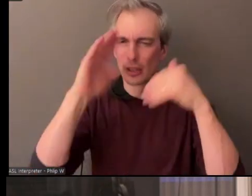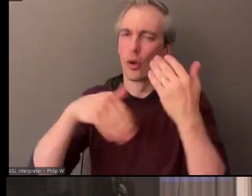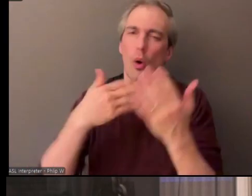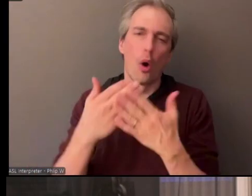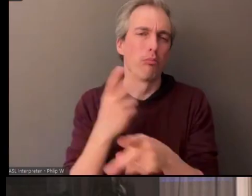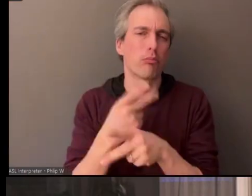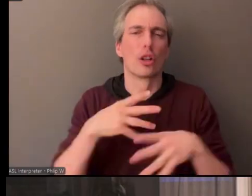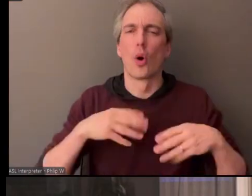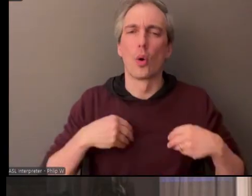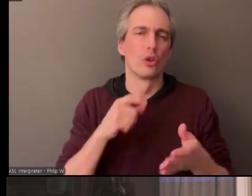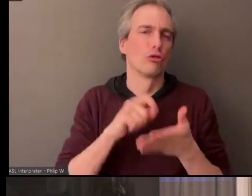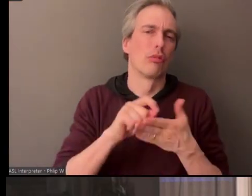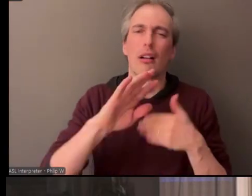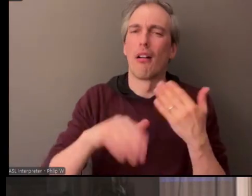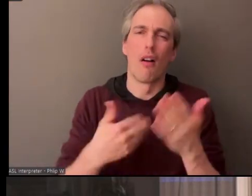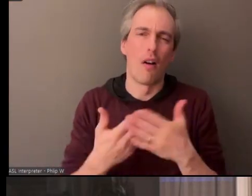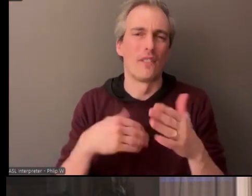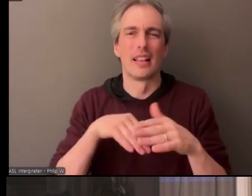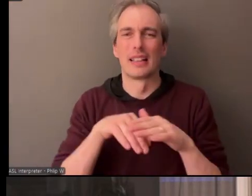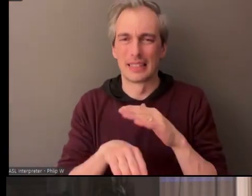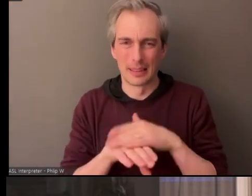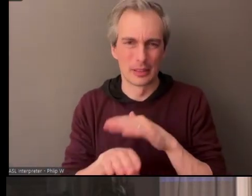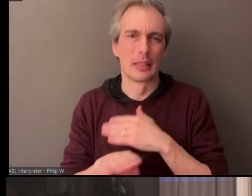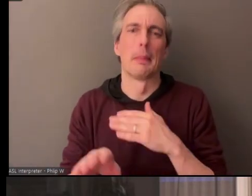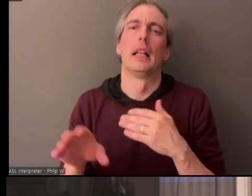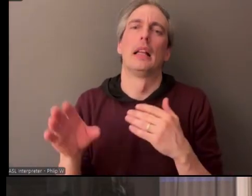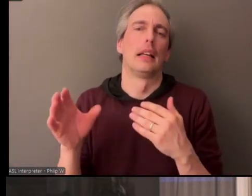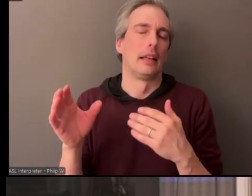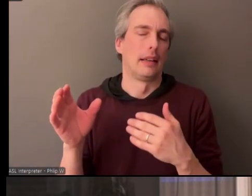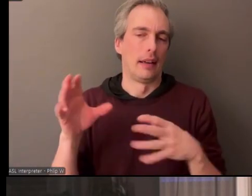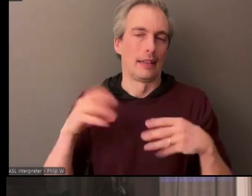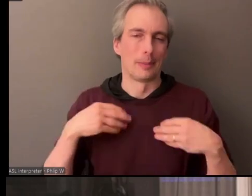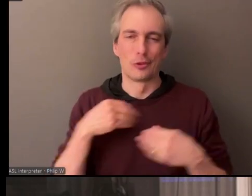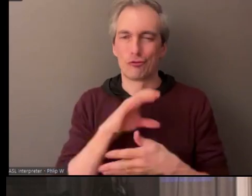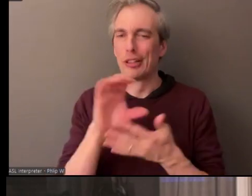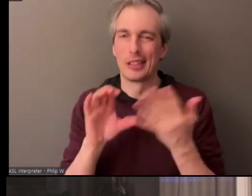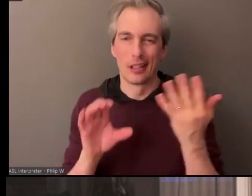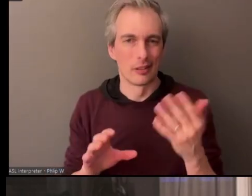acceptance criteria for every single story across every single project across every single enterprise.